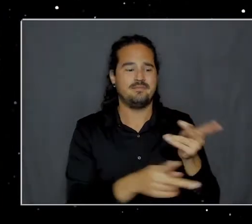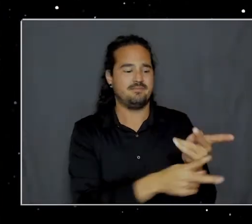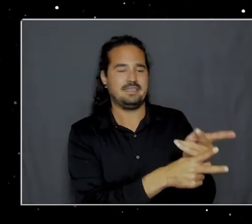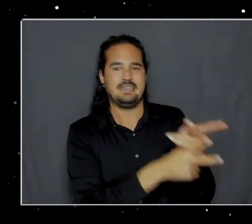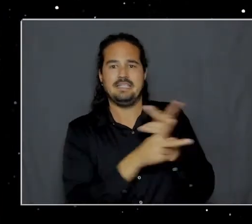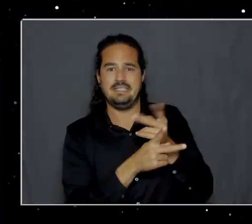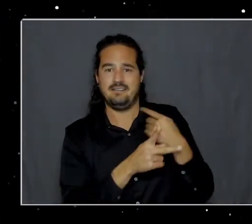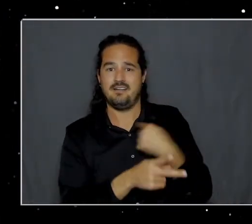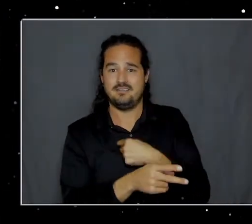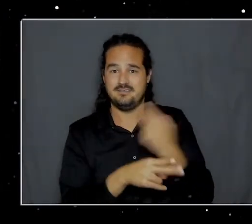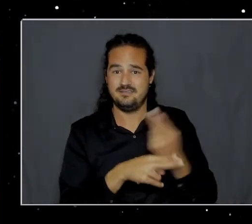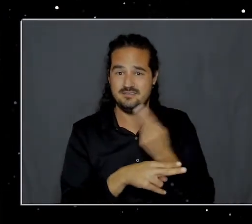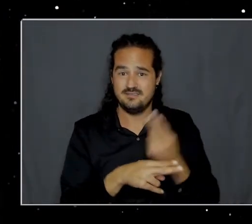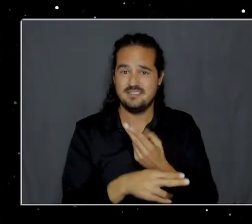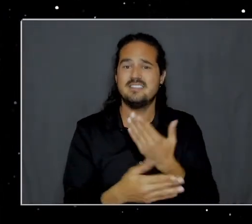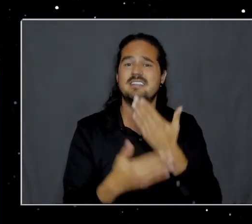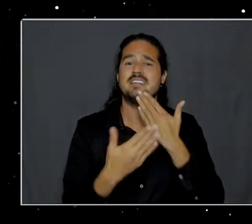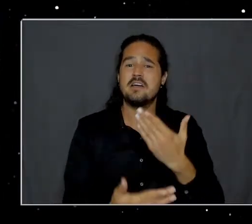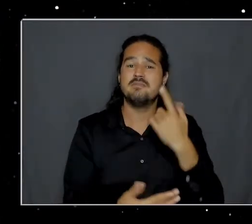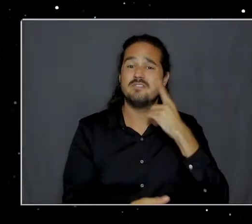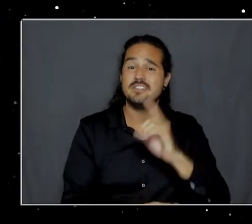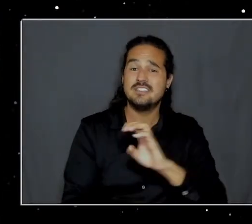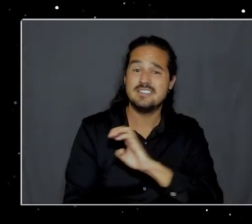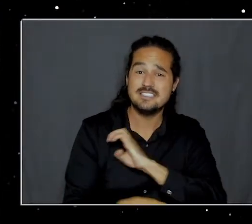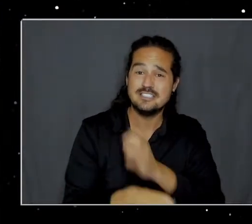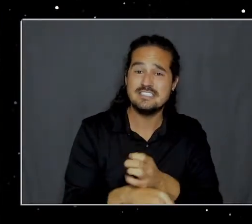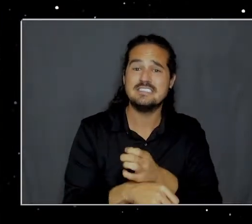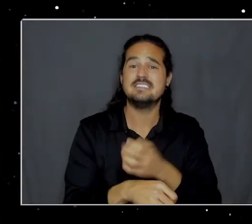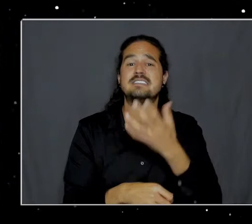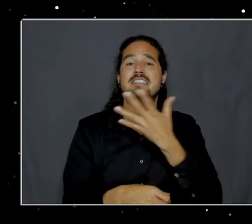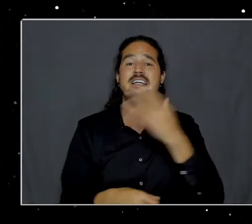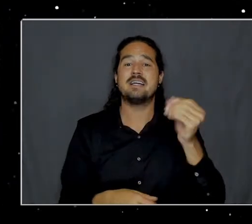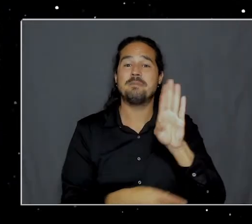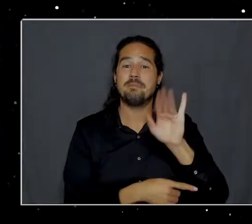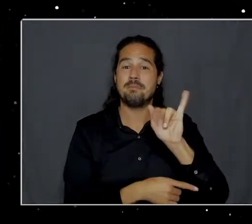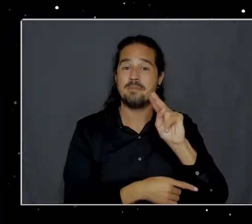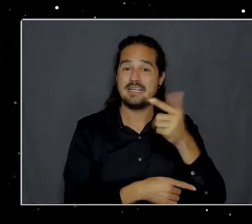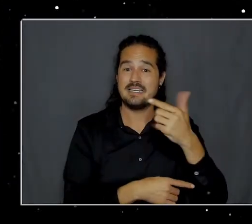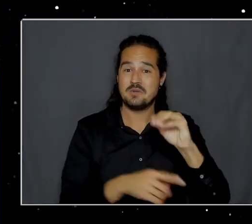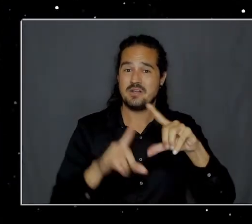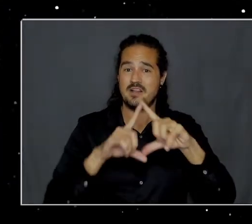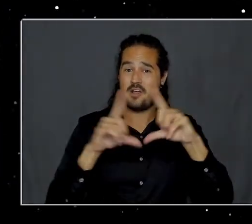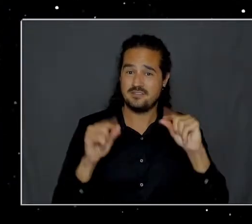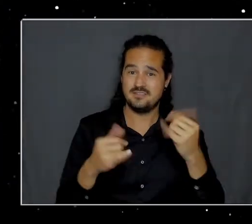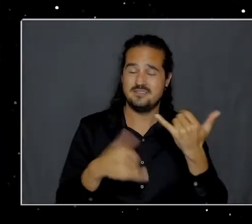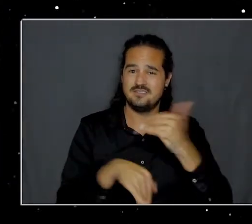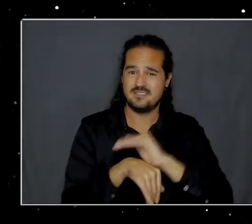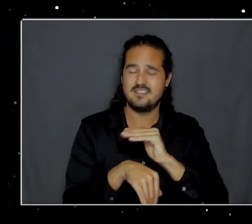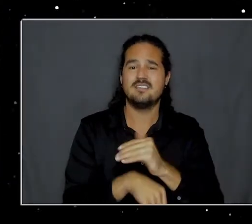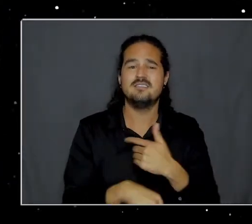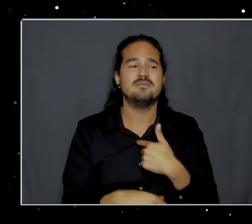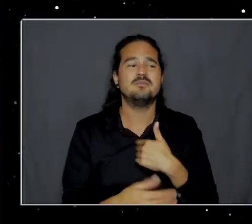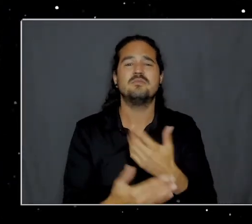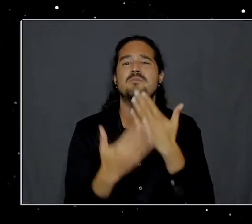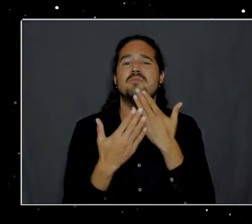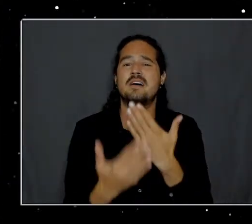THAT WE'RE ON, THE FOLKS THAT ARE LENDING IT TO US. AND WE'D LIKE TO THANK YOU GUYS FOR YOUR ENERGY AND YOUR BINGO CARDS THROUGHOUT THE NIGHT.